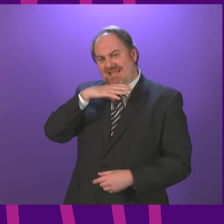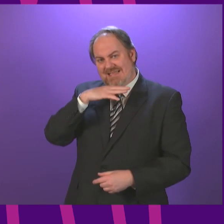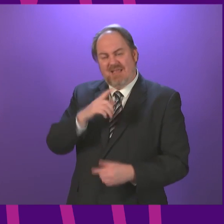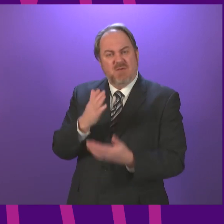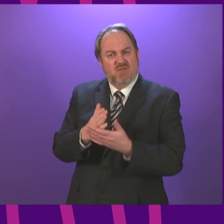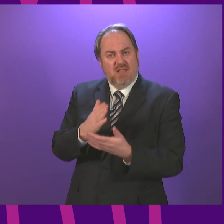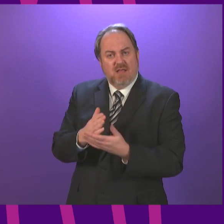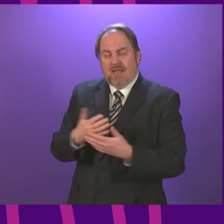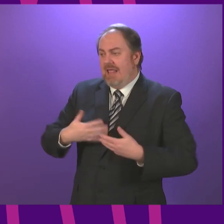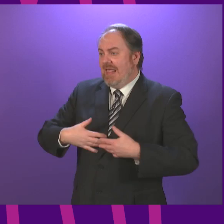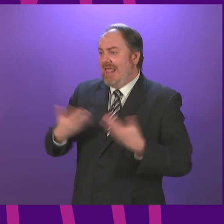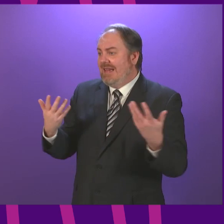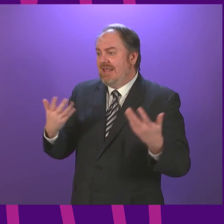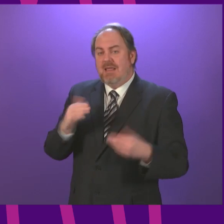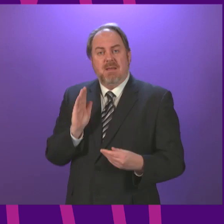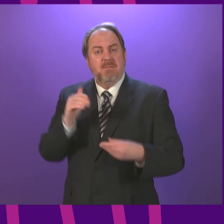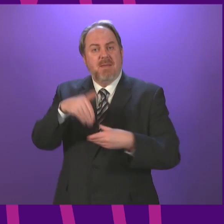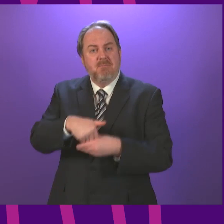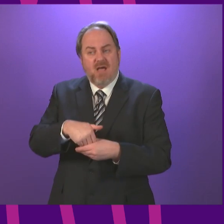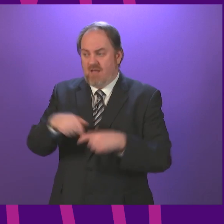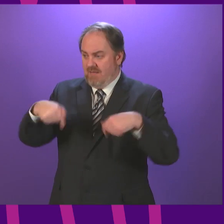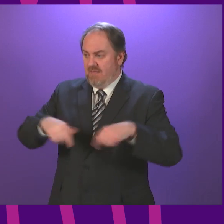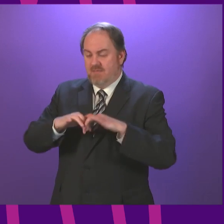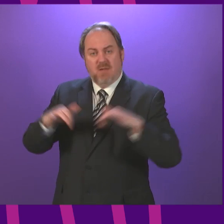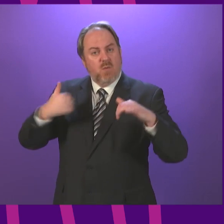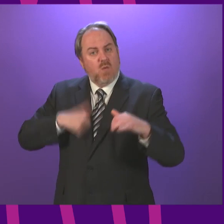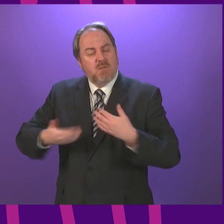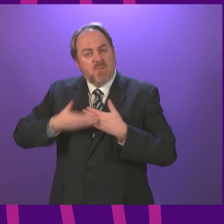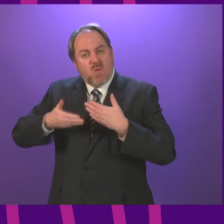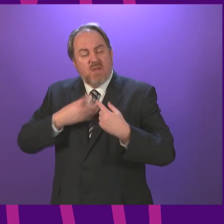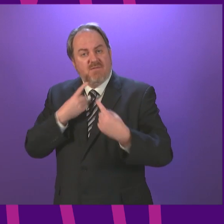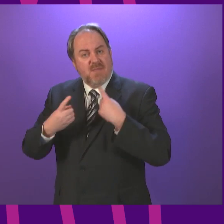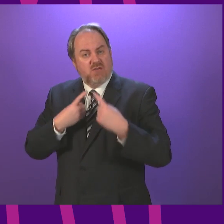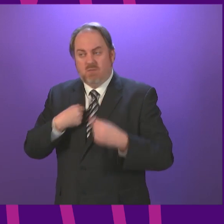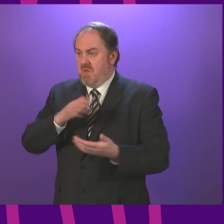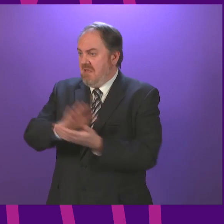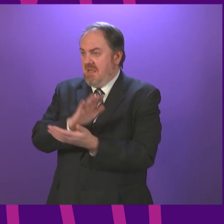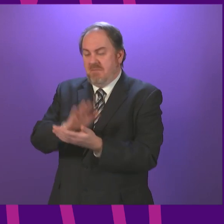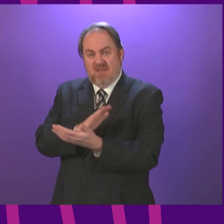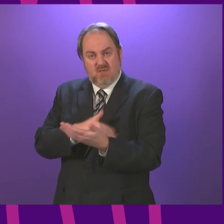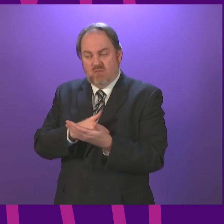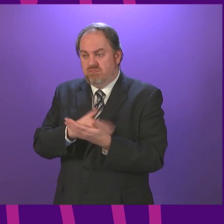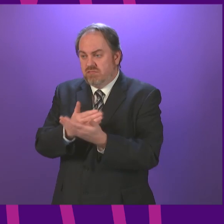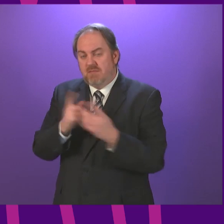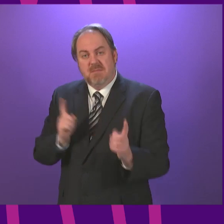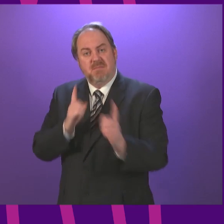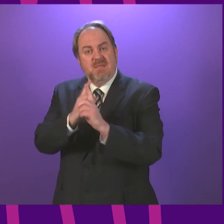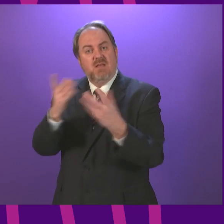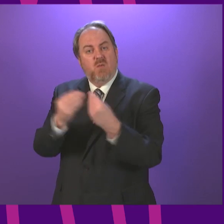wishes to have a debrief or briefing in relation to the weekend’s events, he will make sure that Police Scotland makes itself available to them.